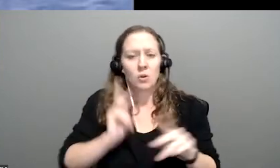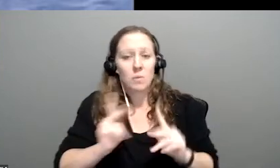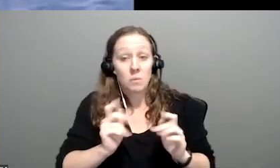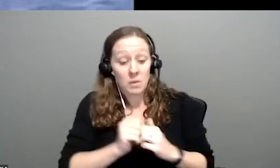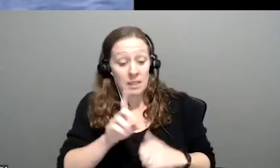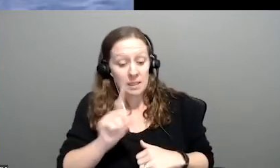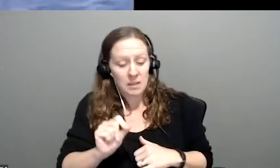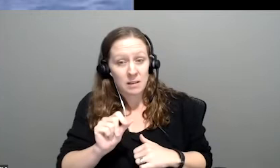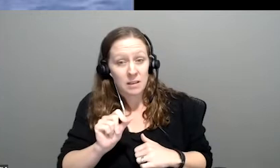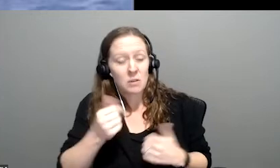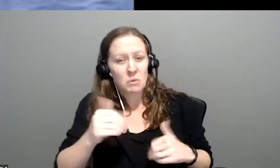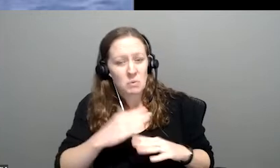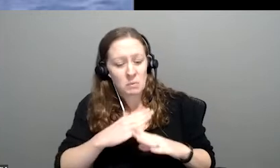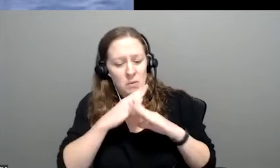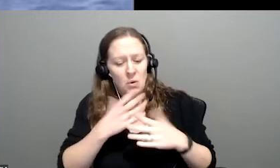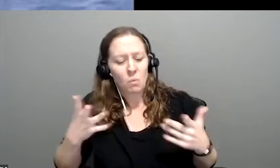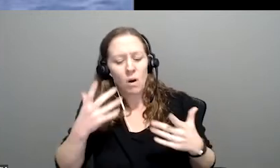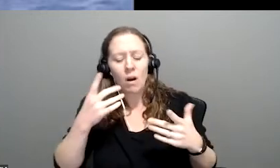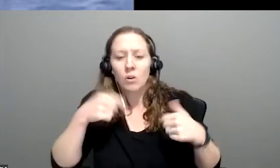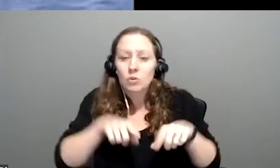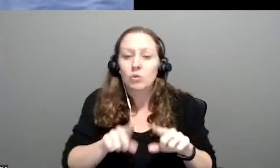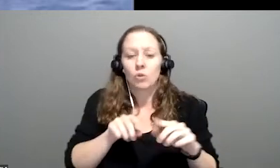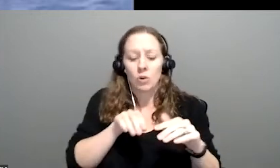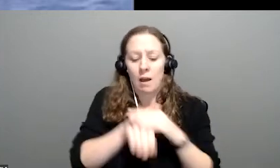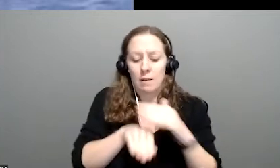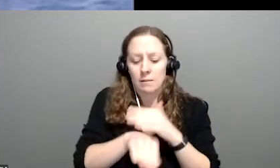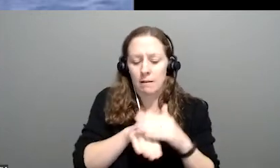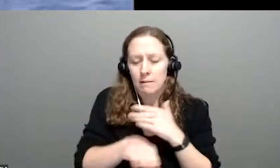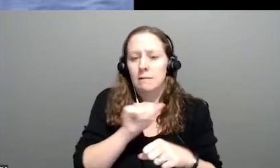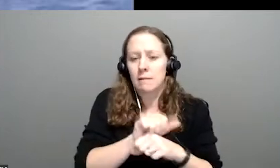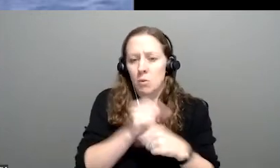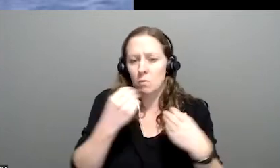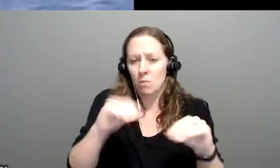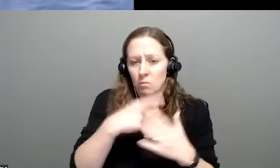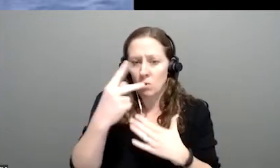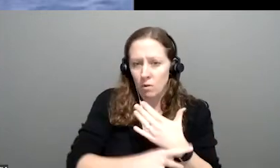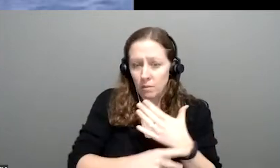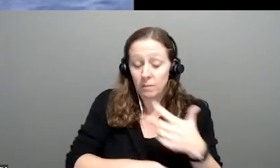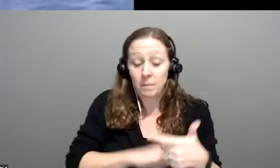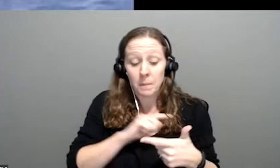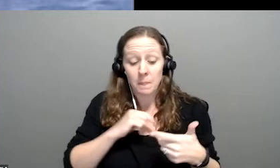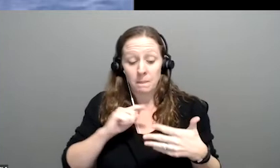accessing labour market programs? The next question: How can the Opportunities Fund